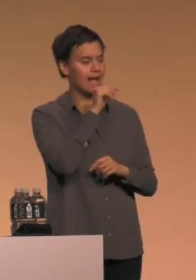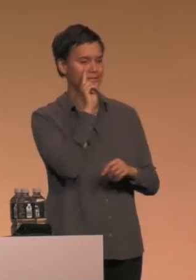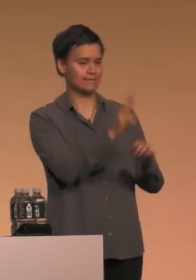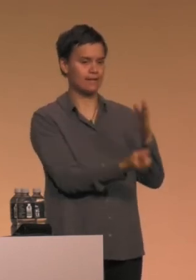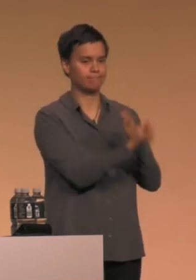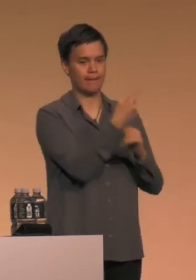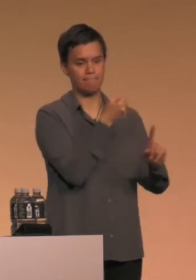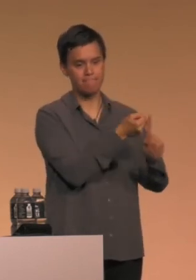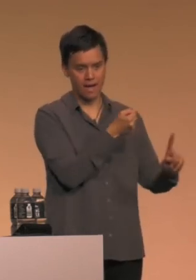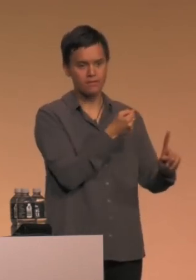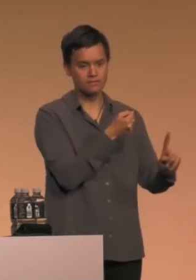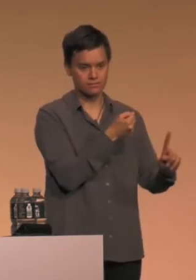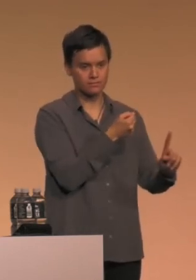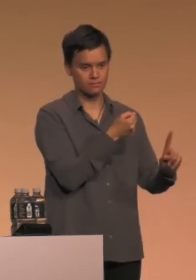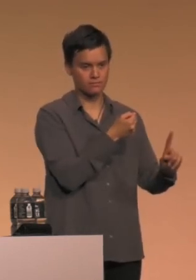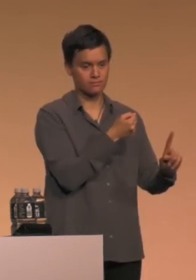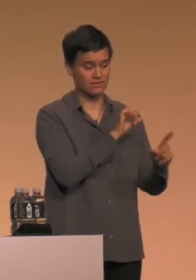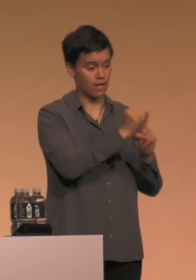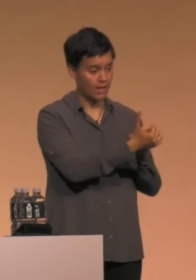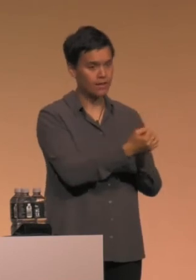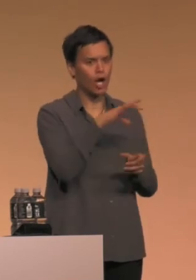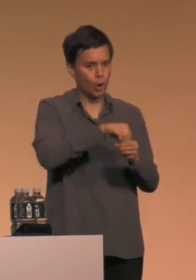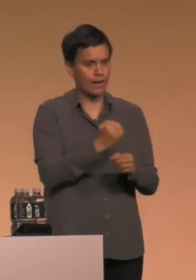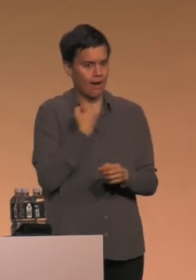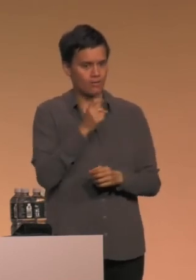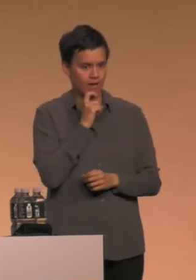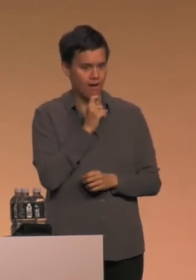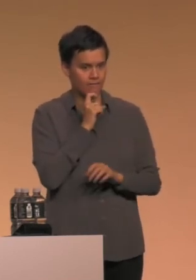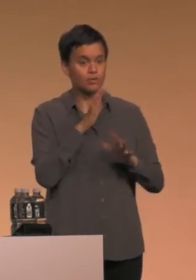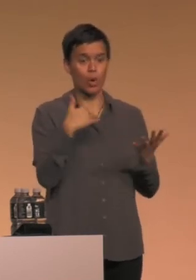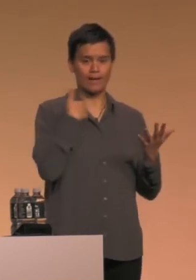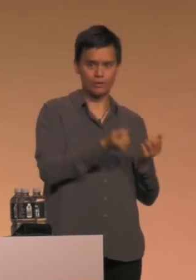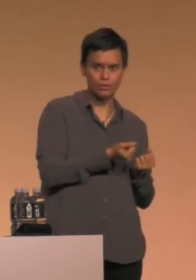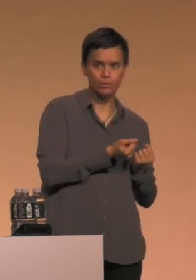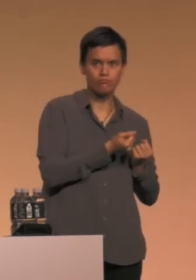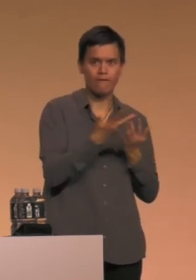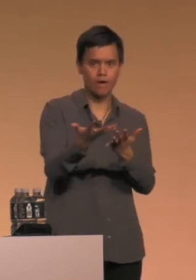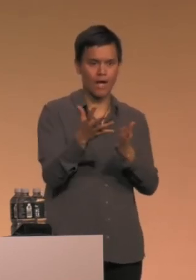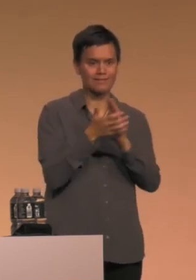We have a responsibility to provide them with the skills and expertise to deescalate beyond those